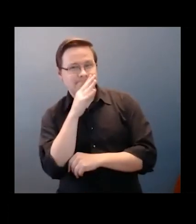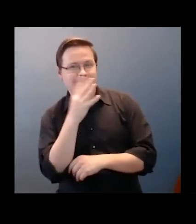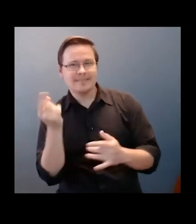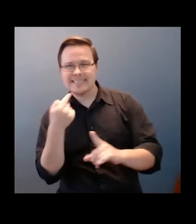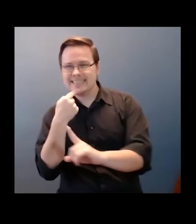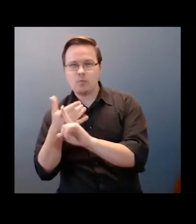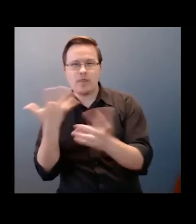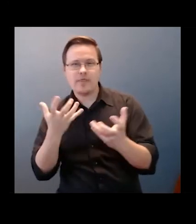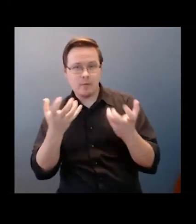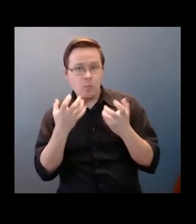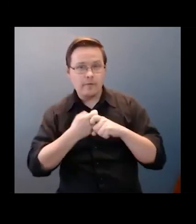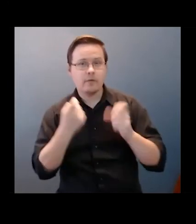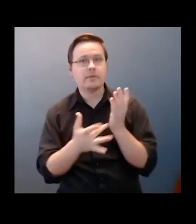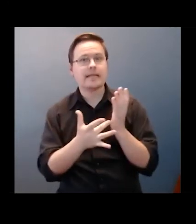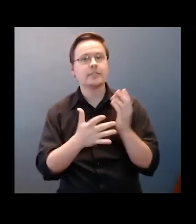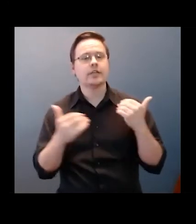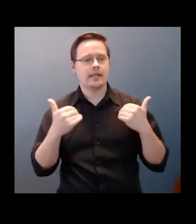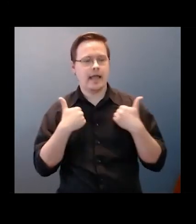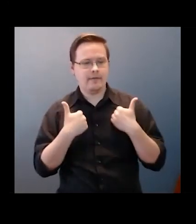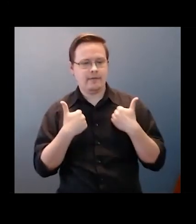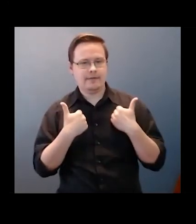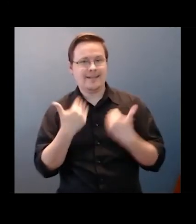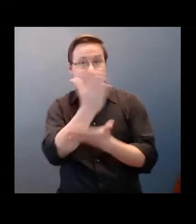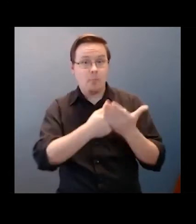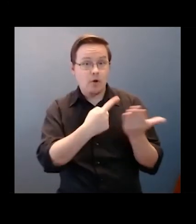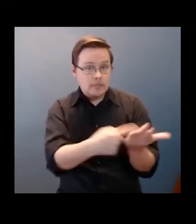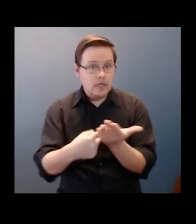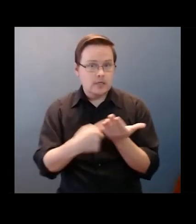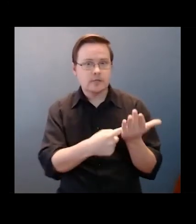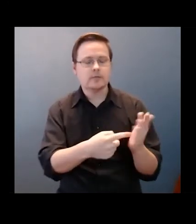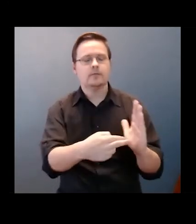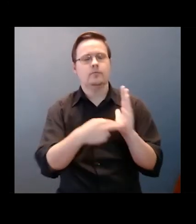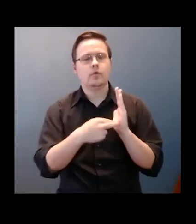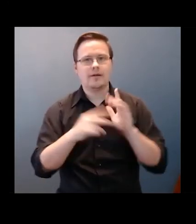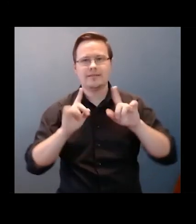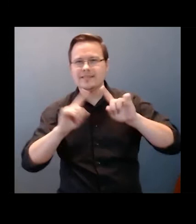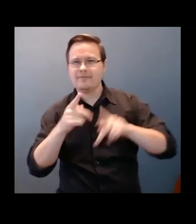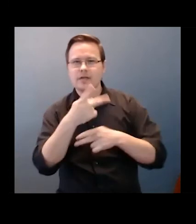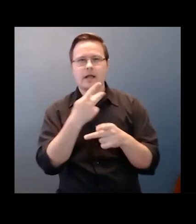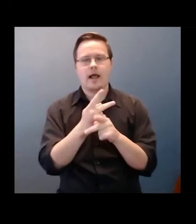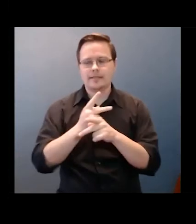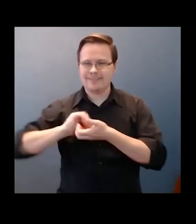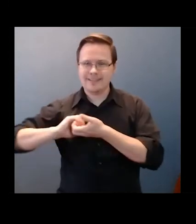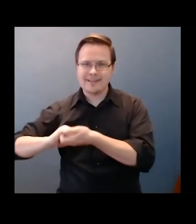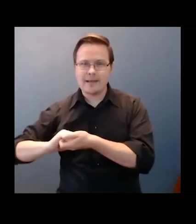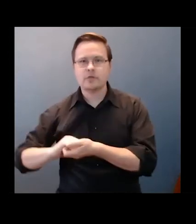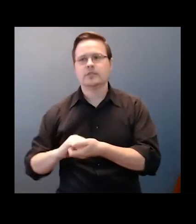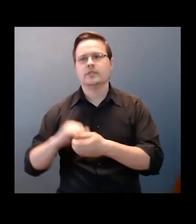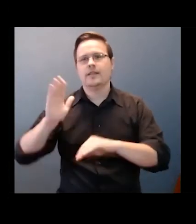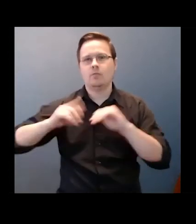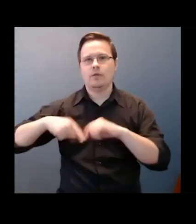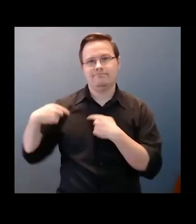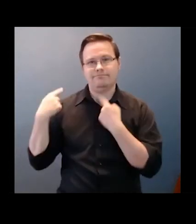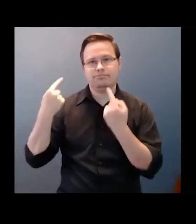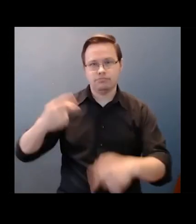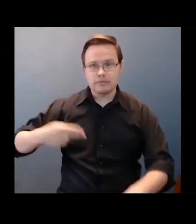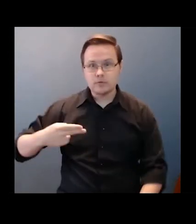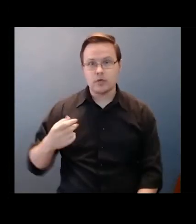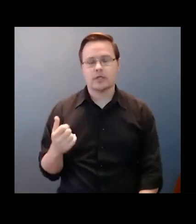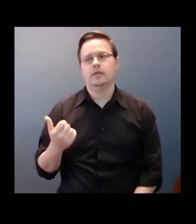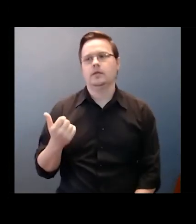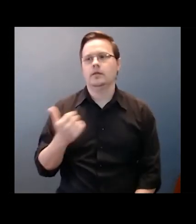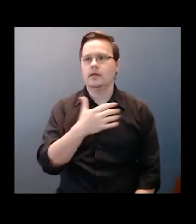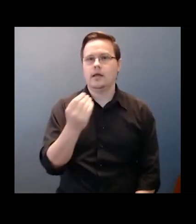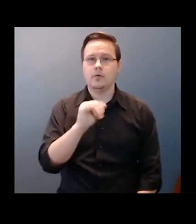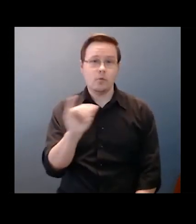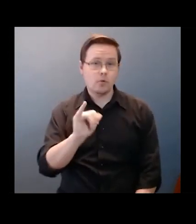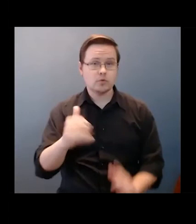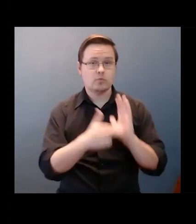what they want out of technology and have a seat at the table, requires. It requires different kinds of collaborations than the ones that we've historically had.